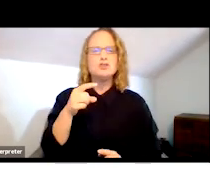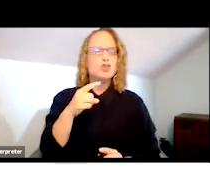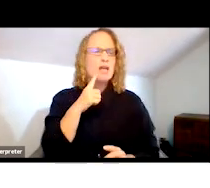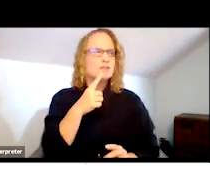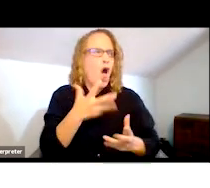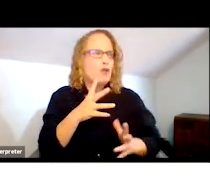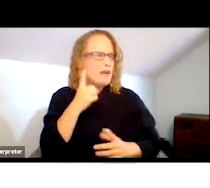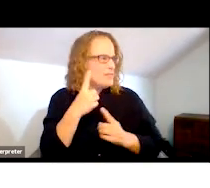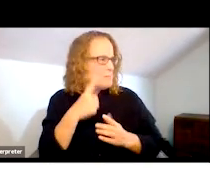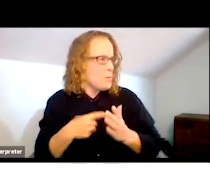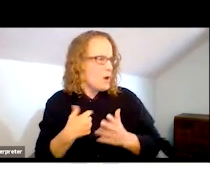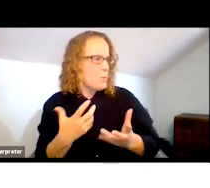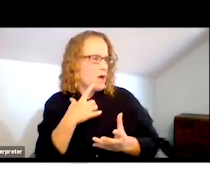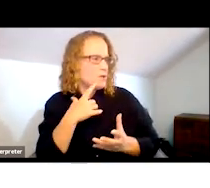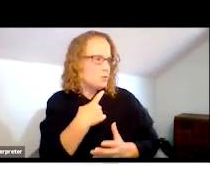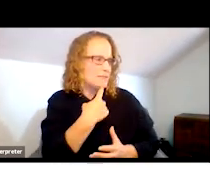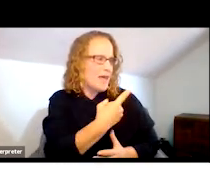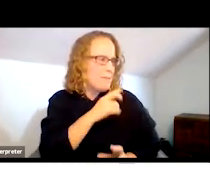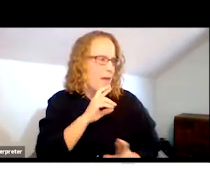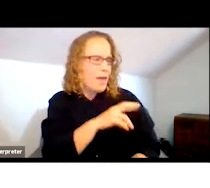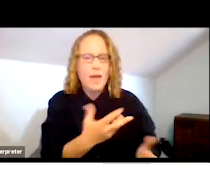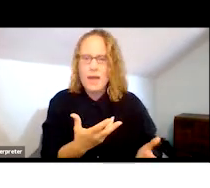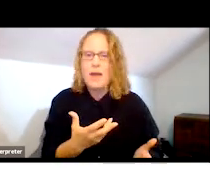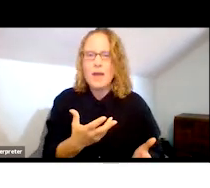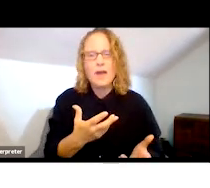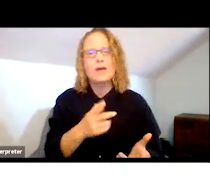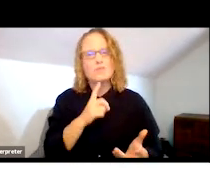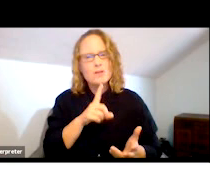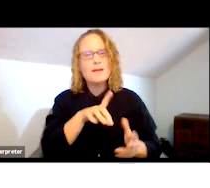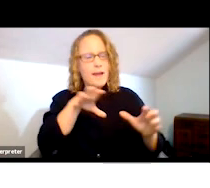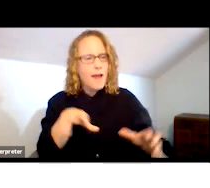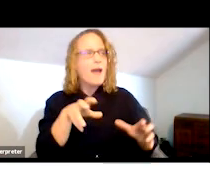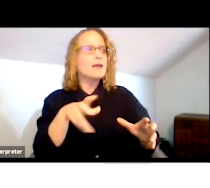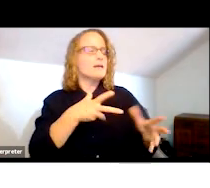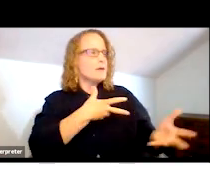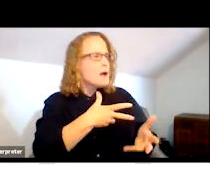all of our senses. It requires that we're listening to understand the context,